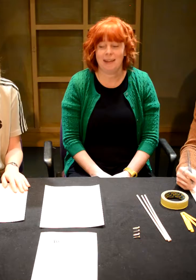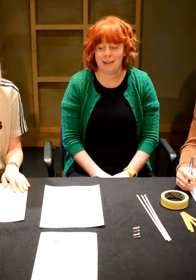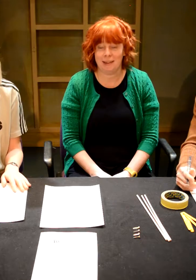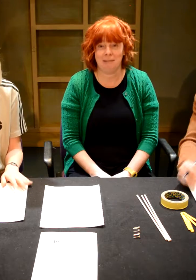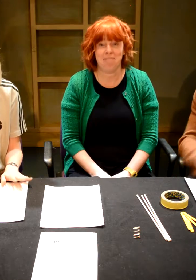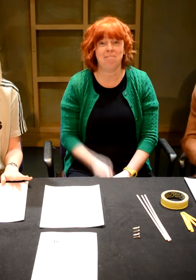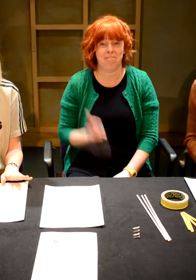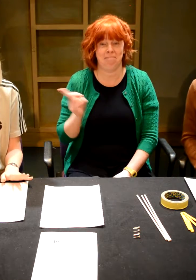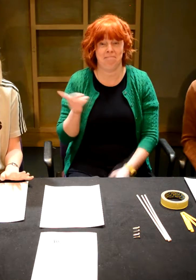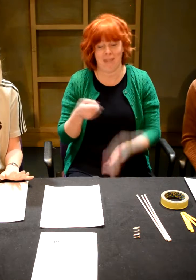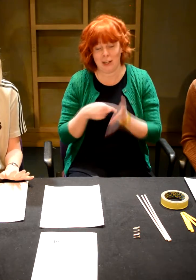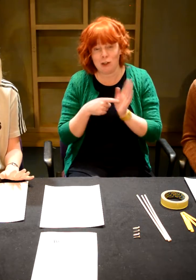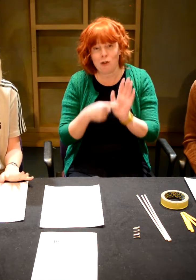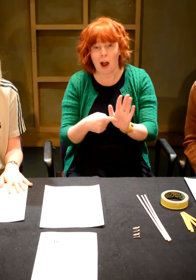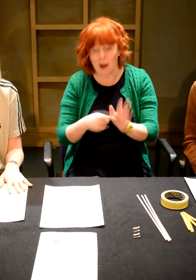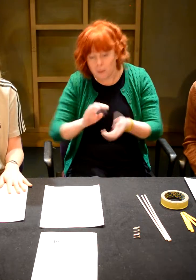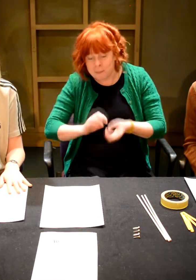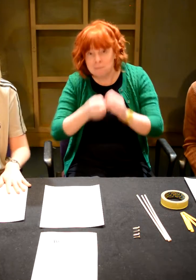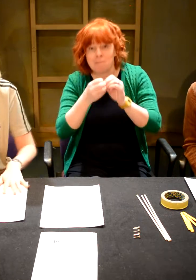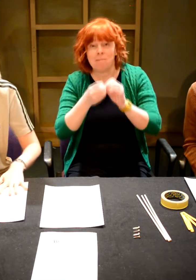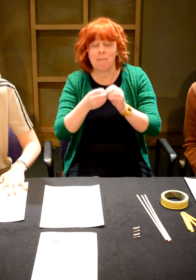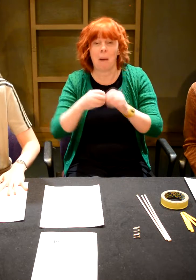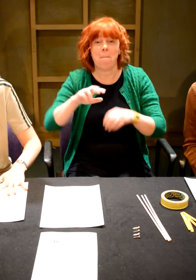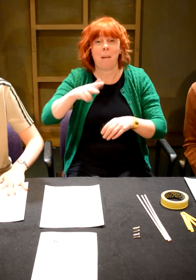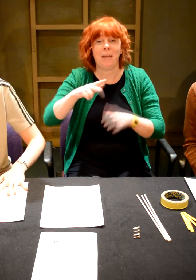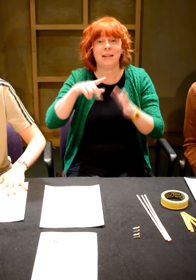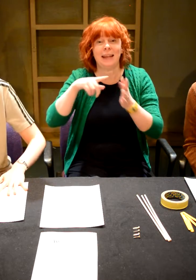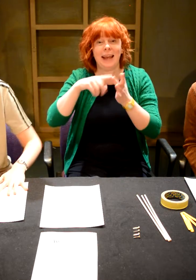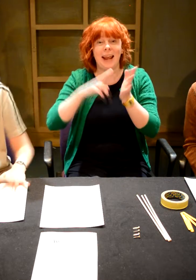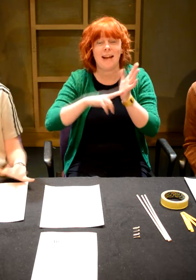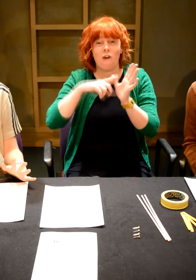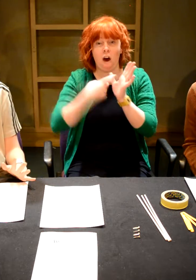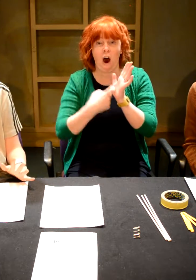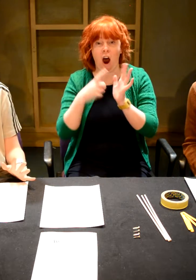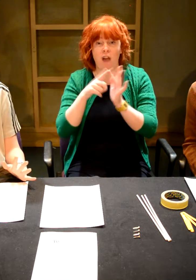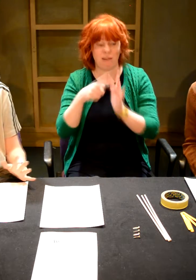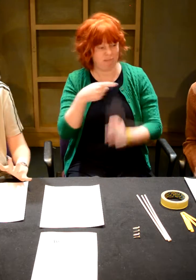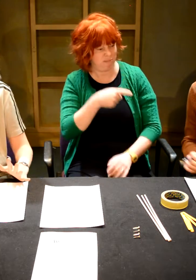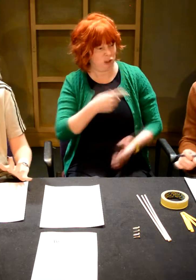So, I'm going to show you how to make the Inari puppet. Jamie you can make whatever you want.